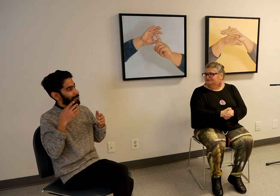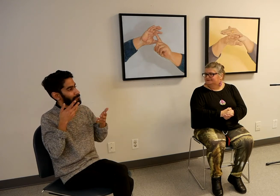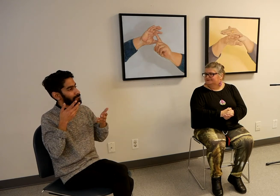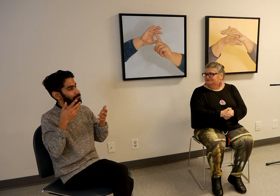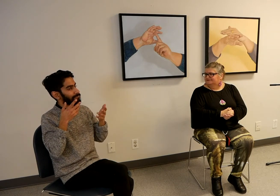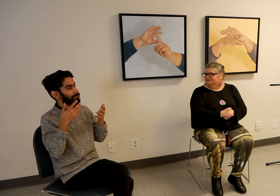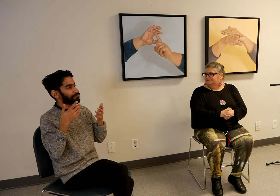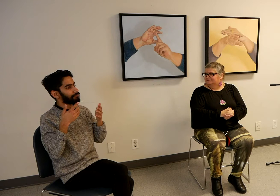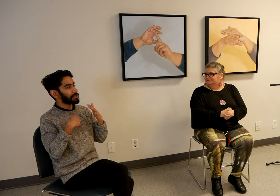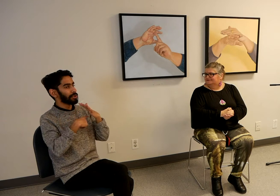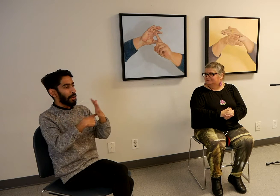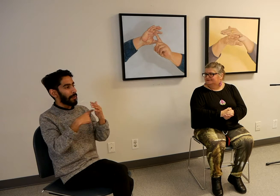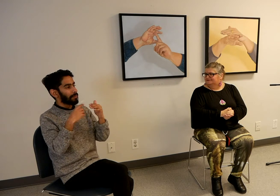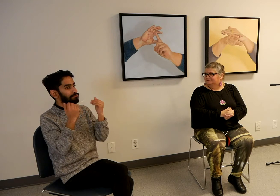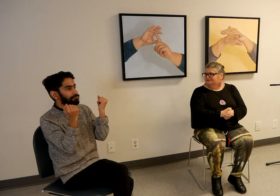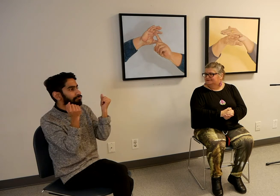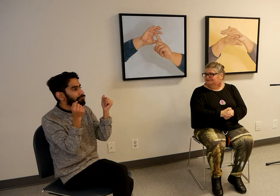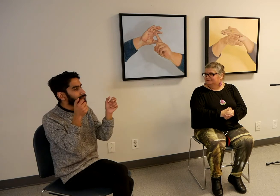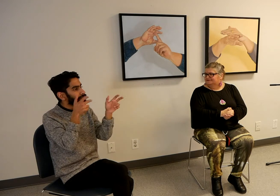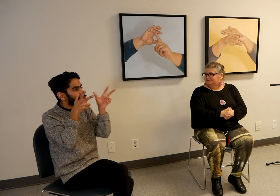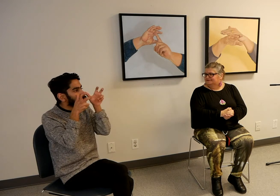So it's, it's a really great way to kind of open ourselves up and be able to